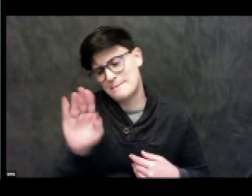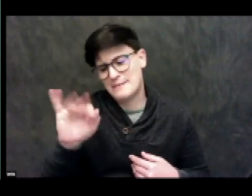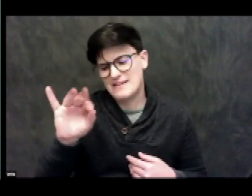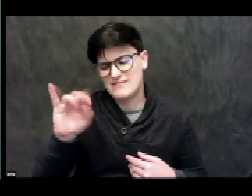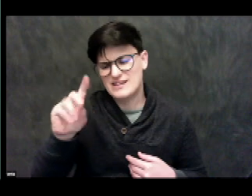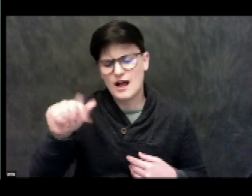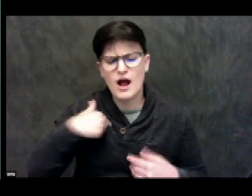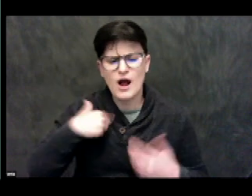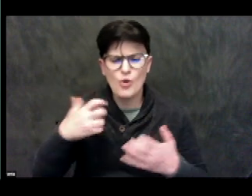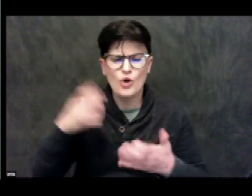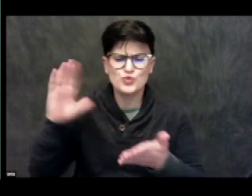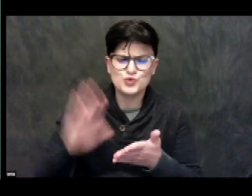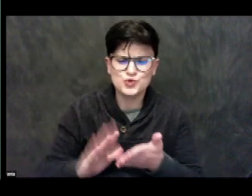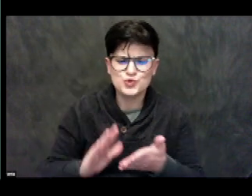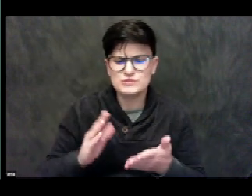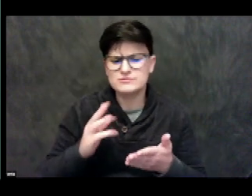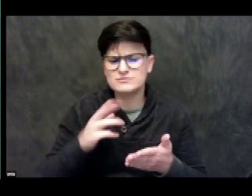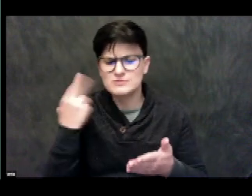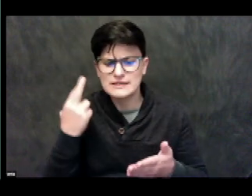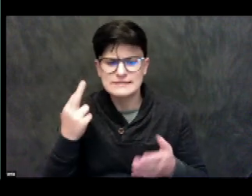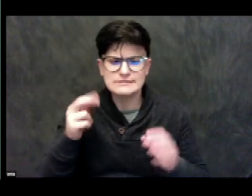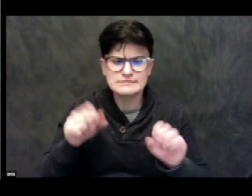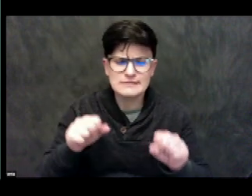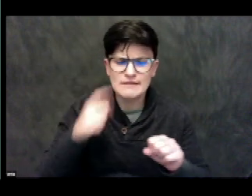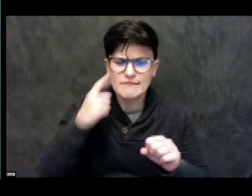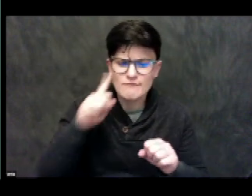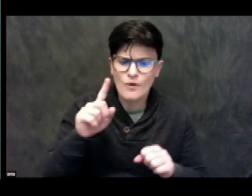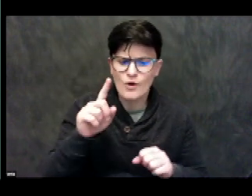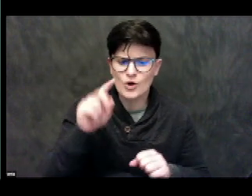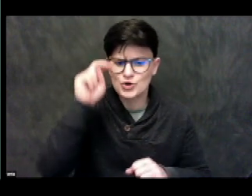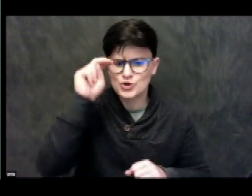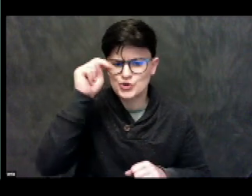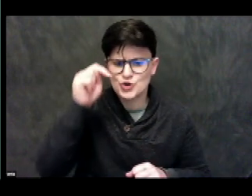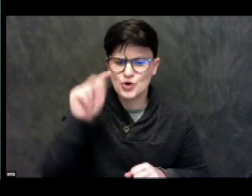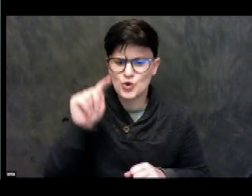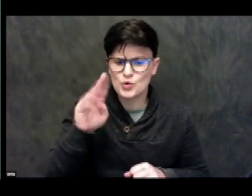Fast forward, I got married, we started trying to have kids.